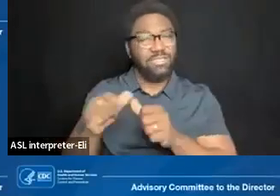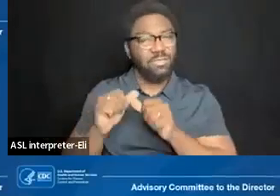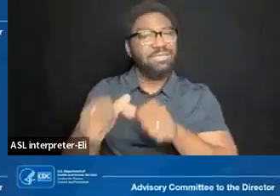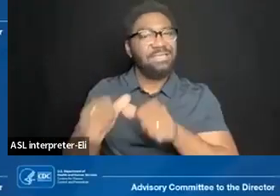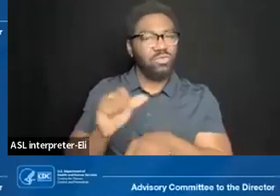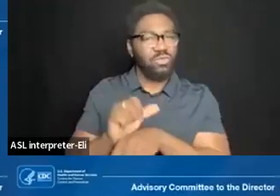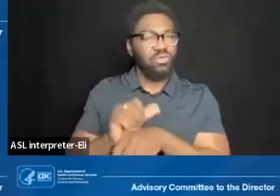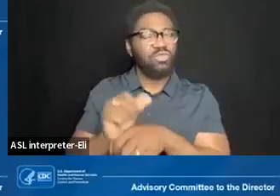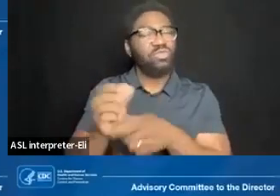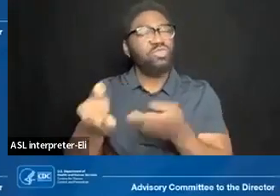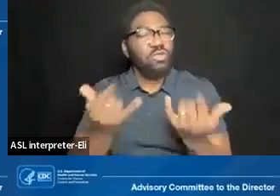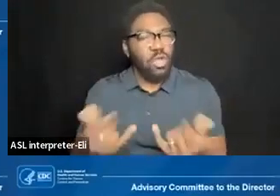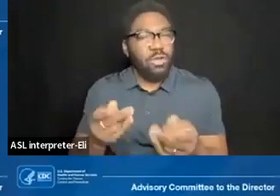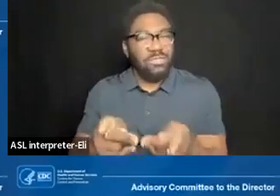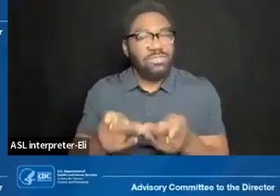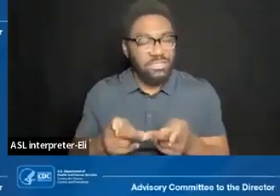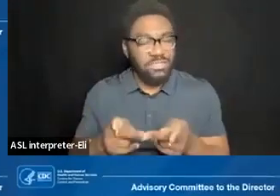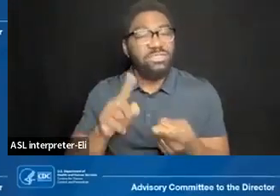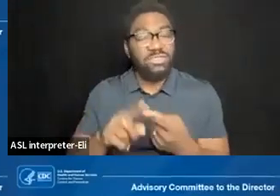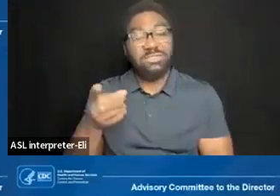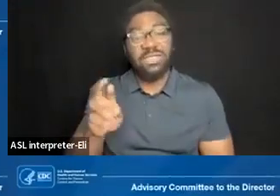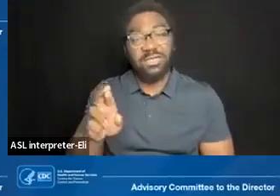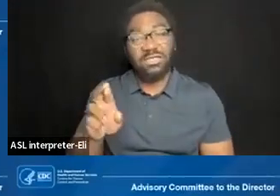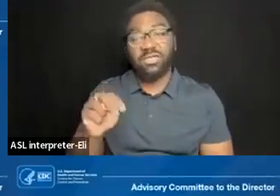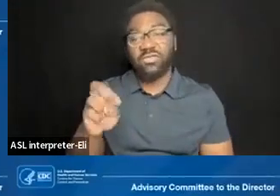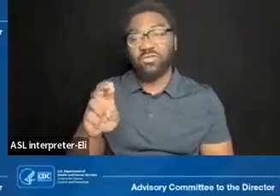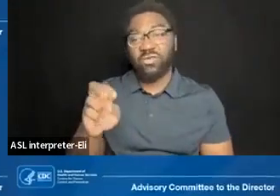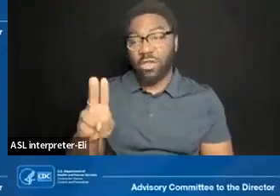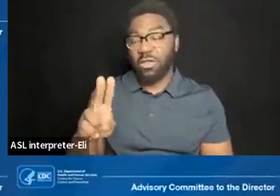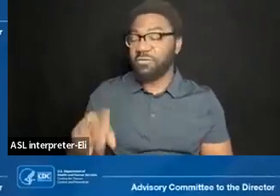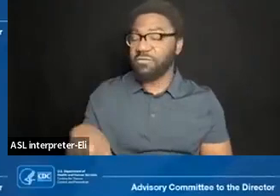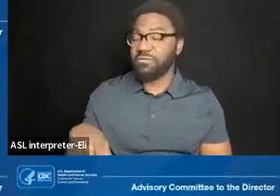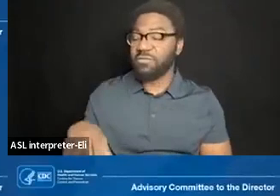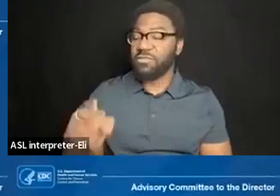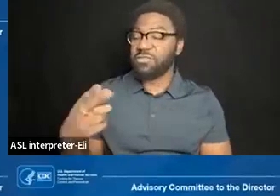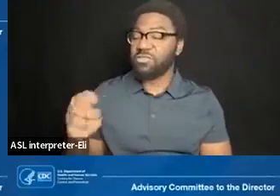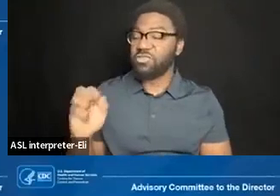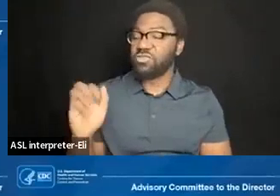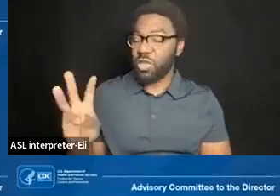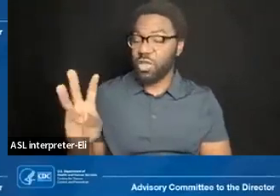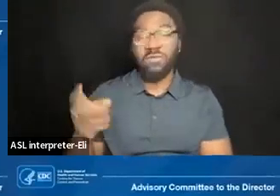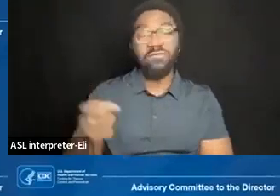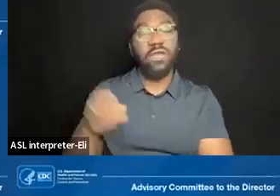until Dr. Nirav Shah of Maine joins CDC as principal deputy director next month.